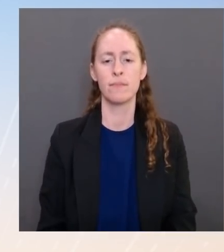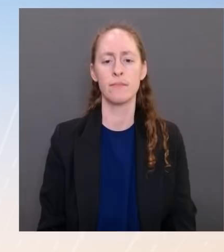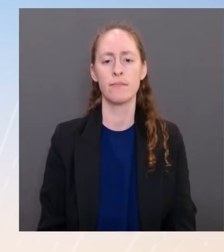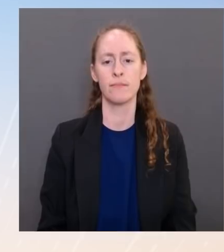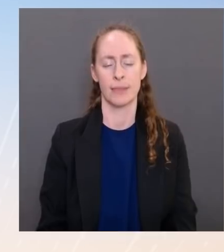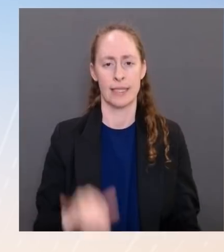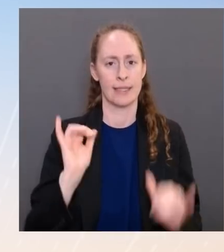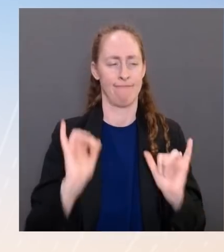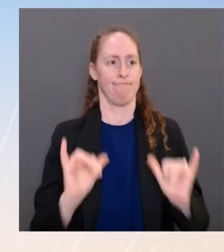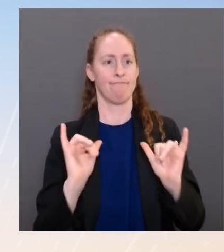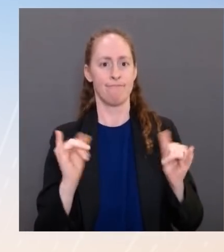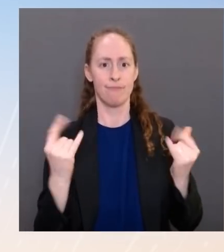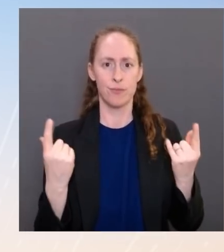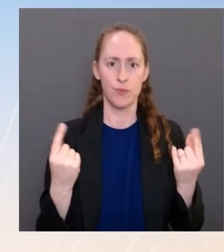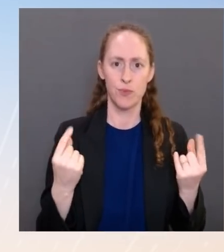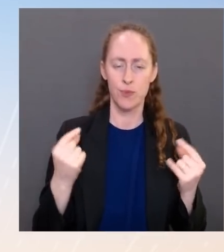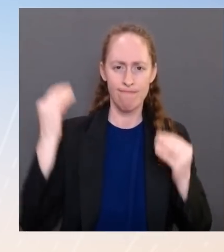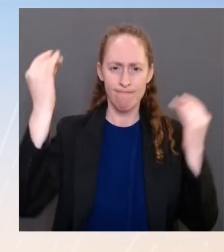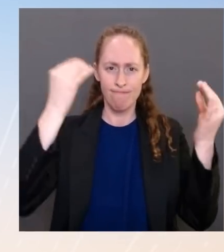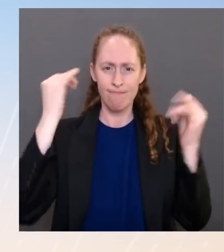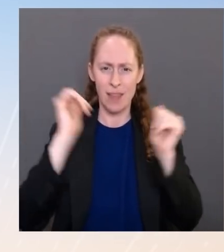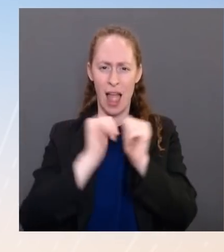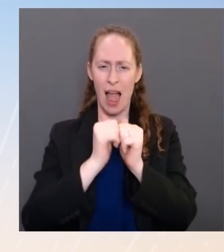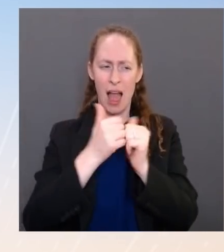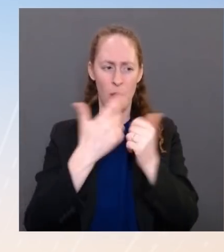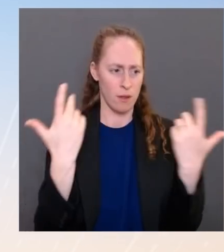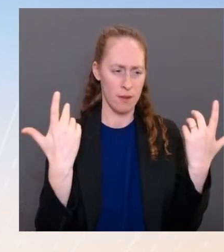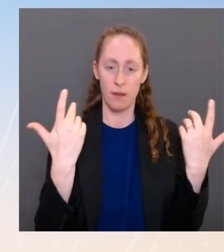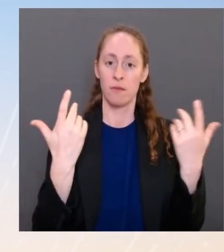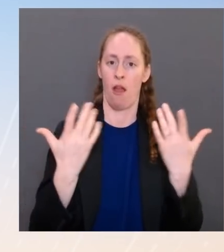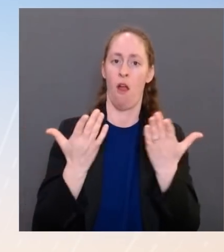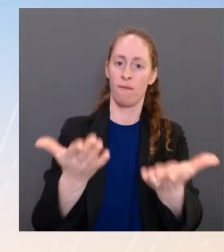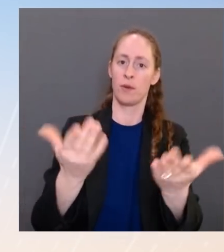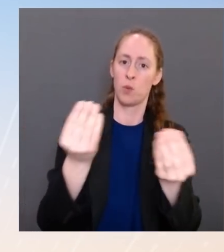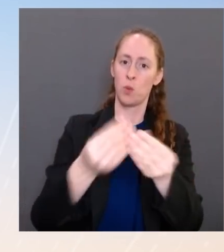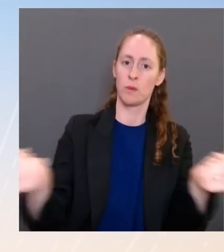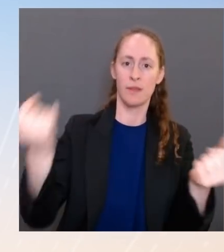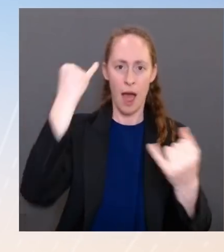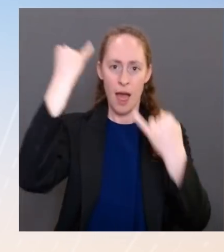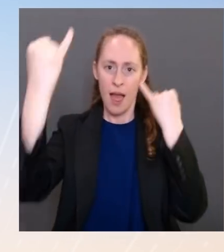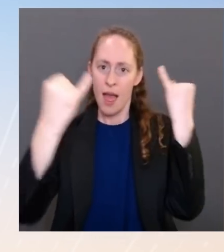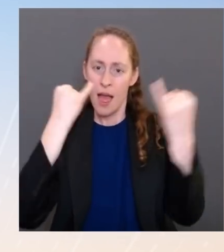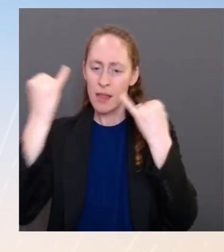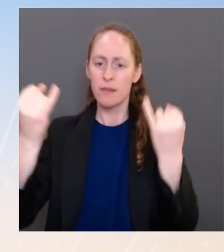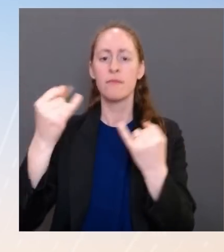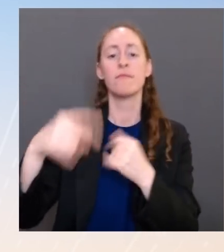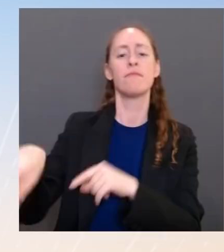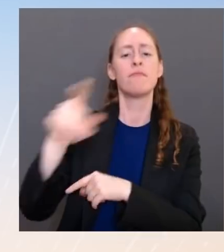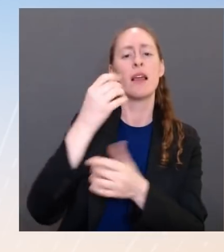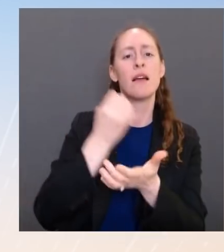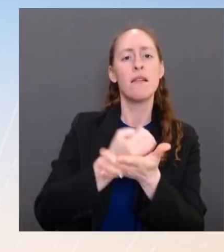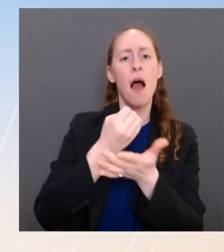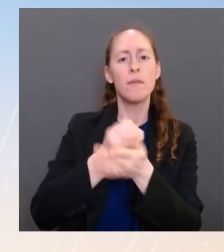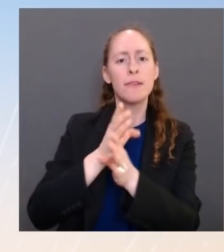We'll leave it to the Federal Reserve, outside economists, inside economists to make other projections on what's next. They've already made projections